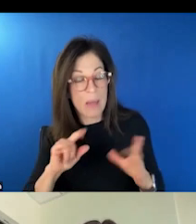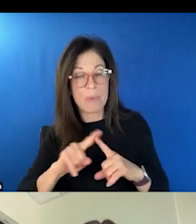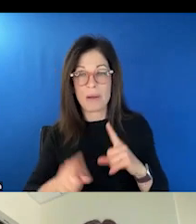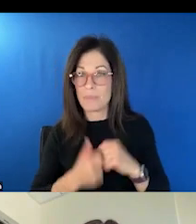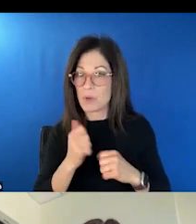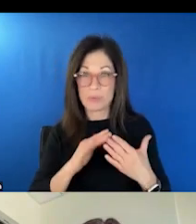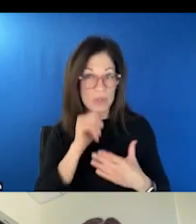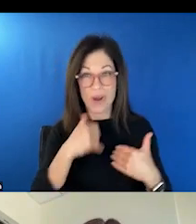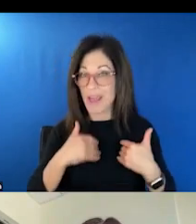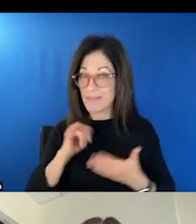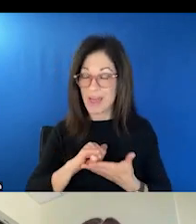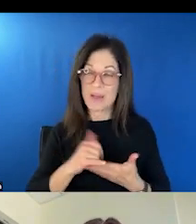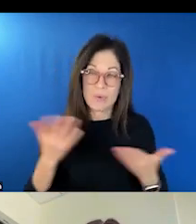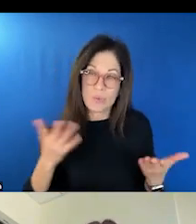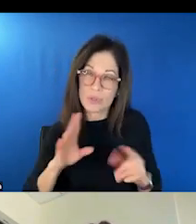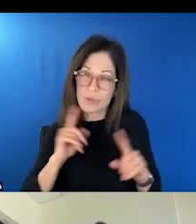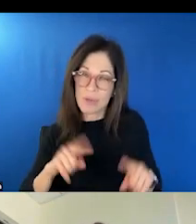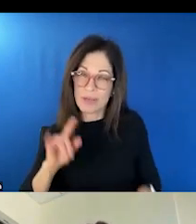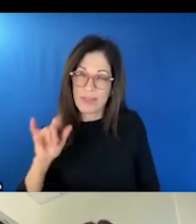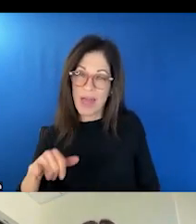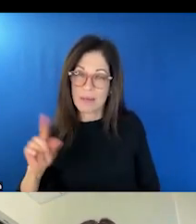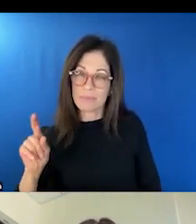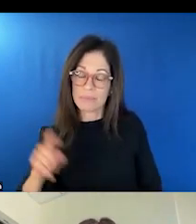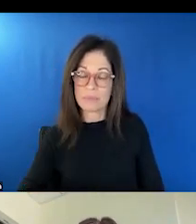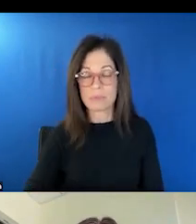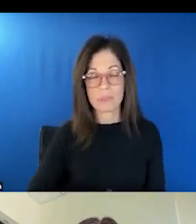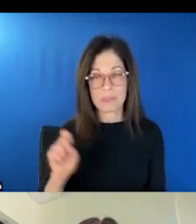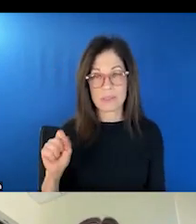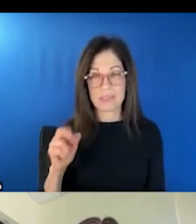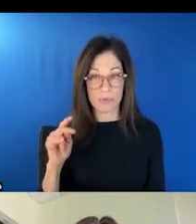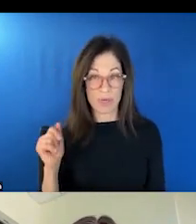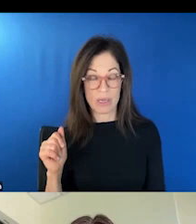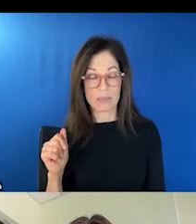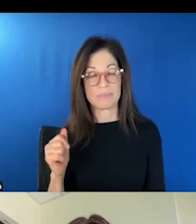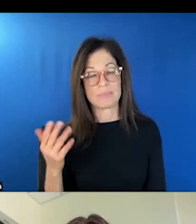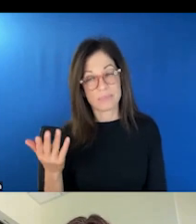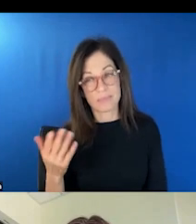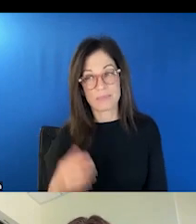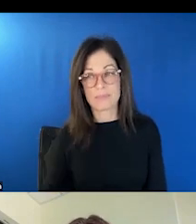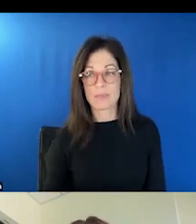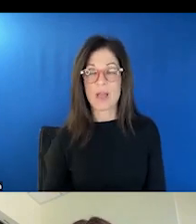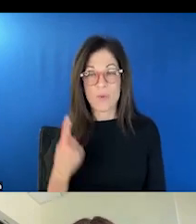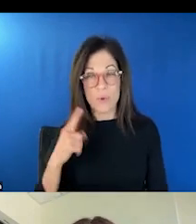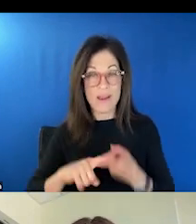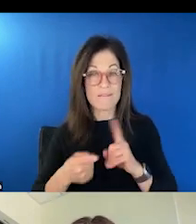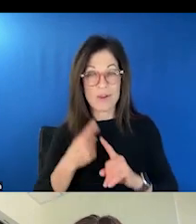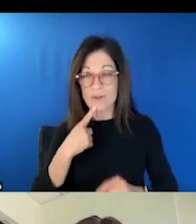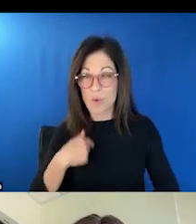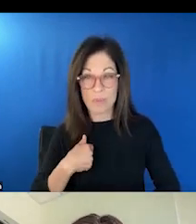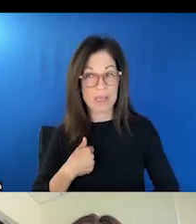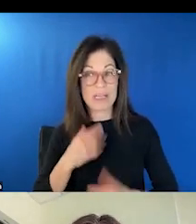YOUR REACTION TO THAT? >> SOME COMMUNITIES DON'T EVEN HAVE POLICE.